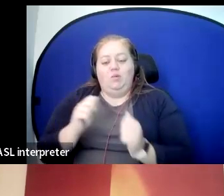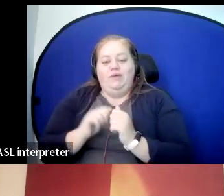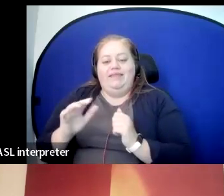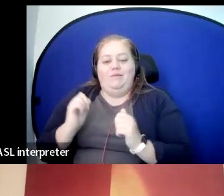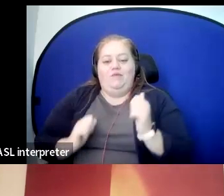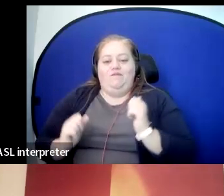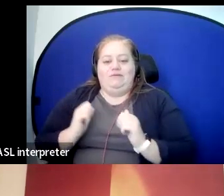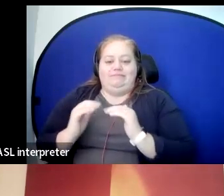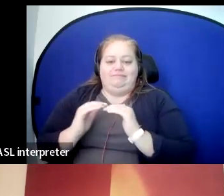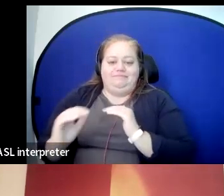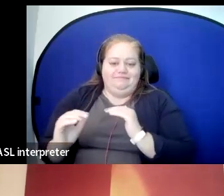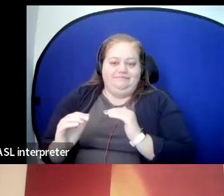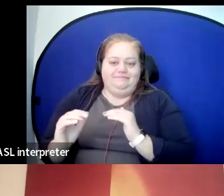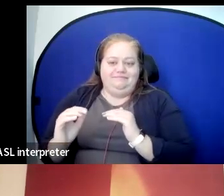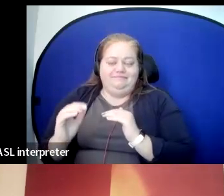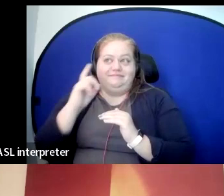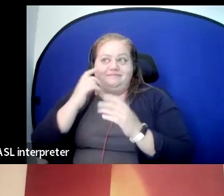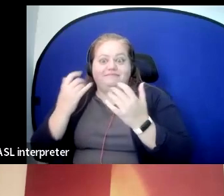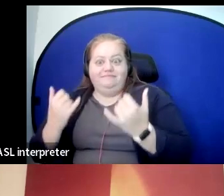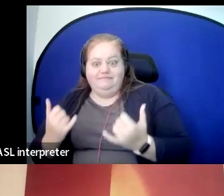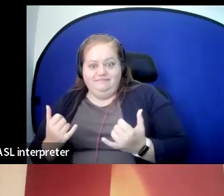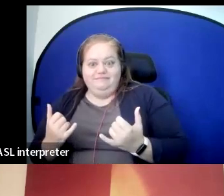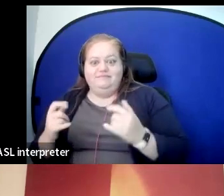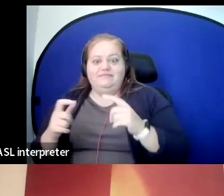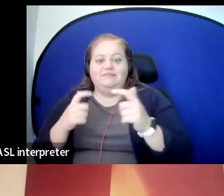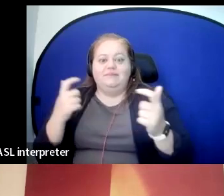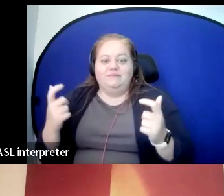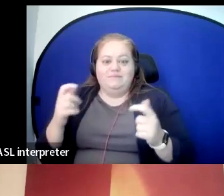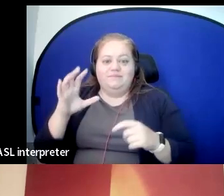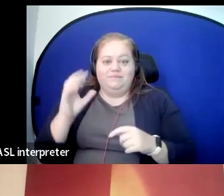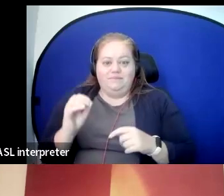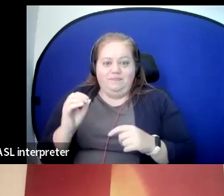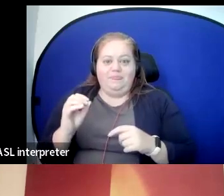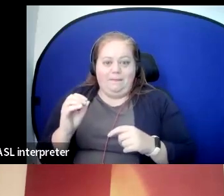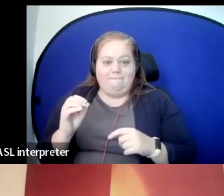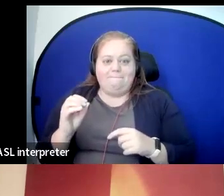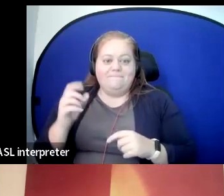that, for now, these bigger-- these companies that are for profit,